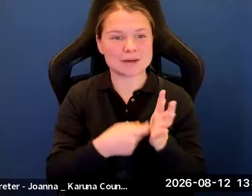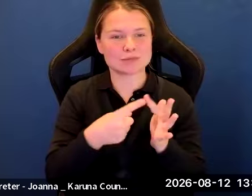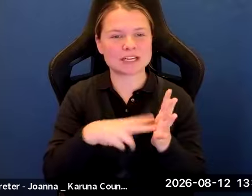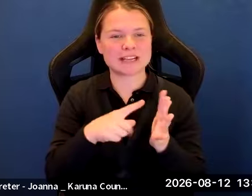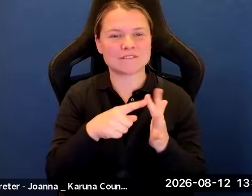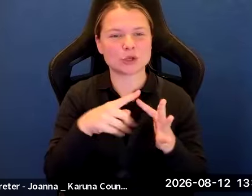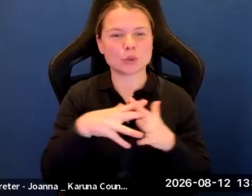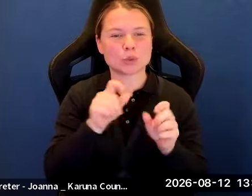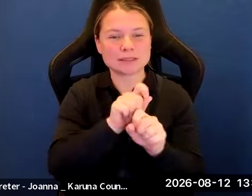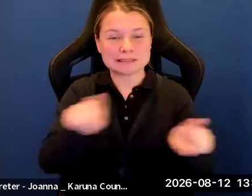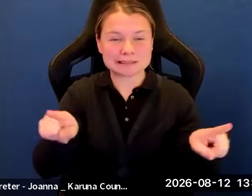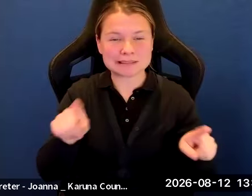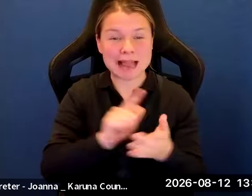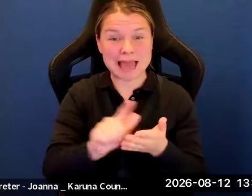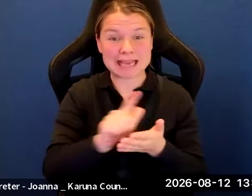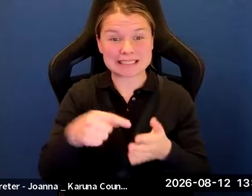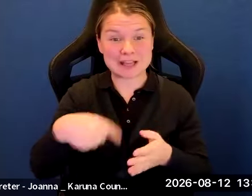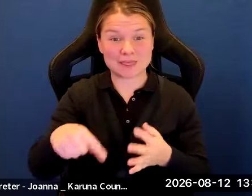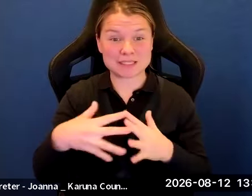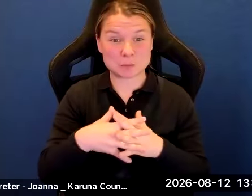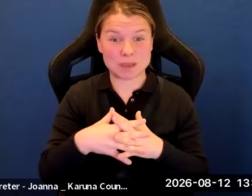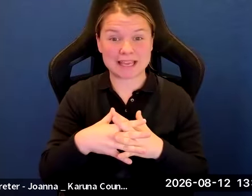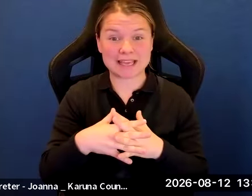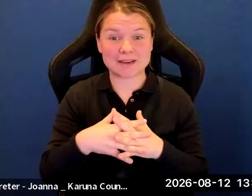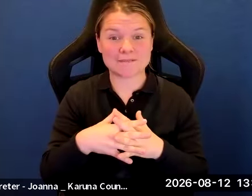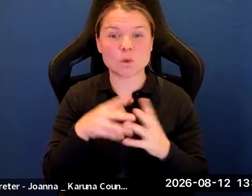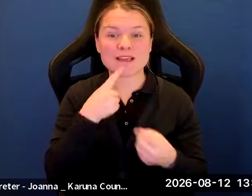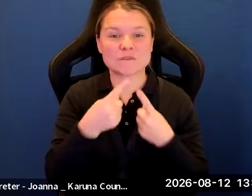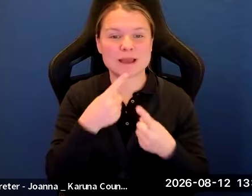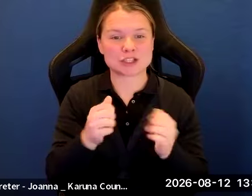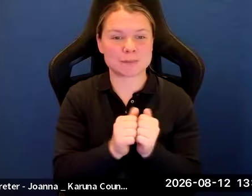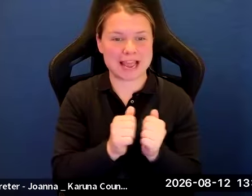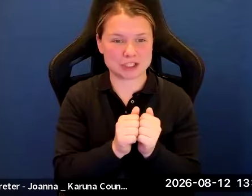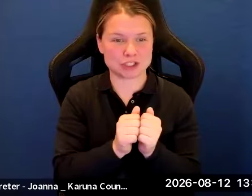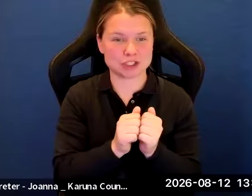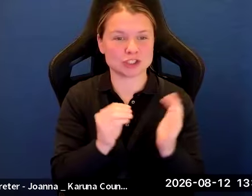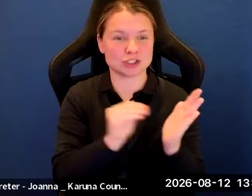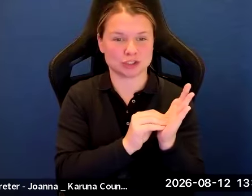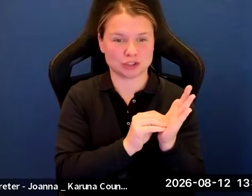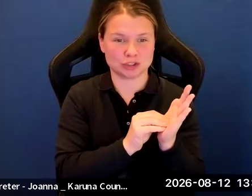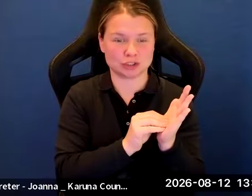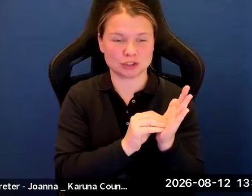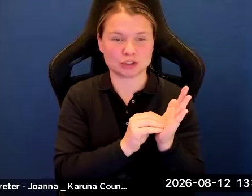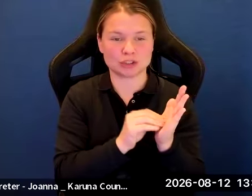those updates. So we're hoping to release a preview of the